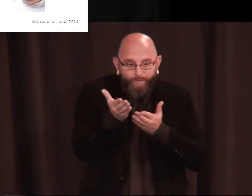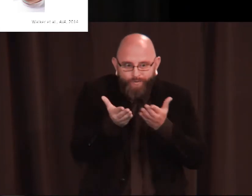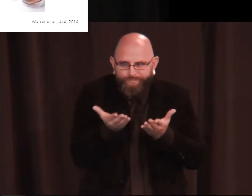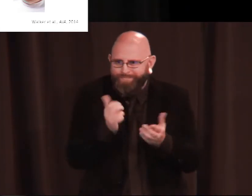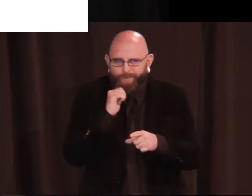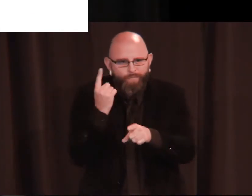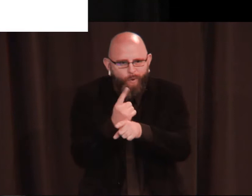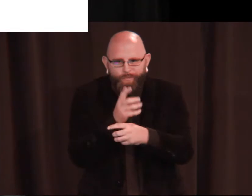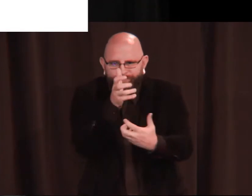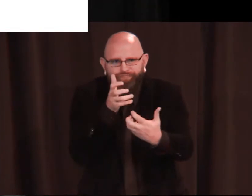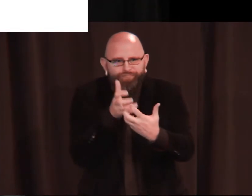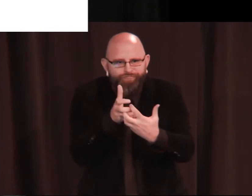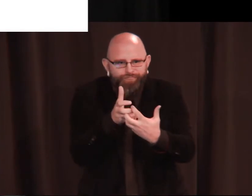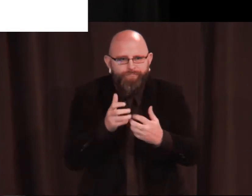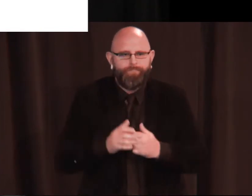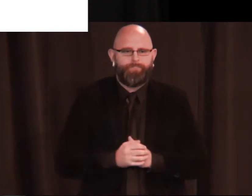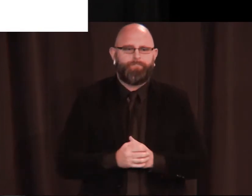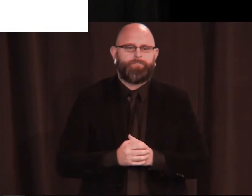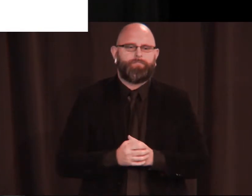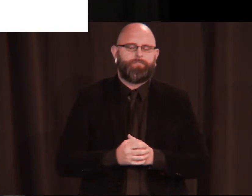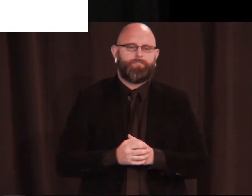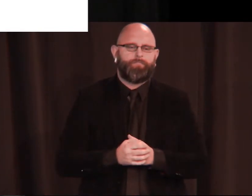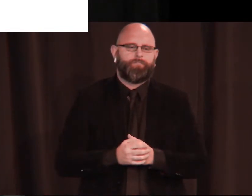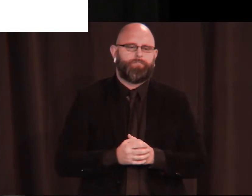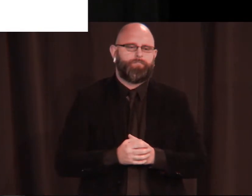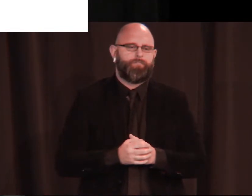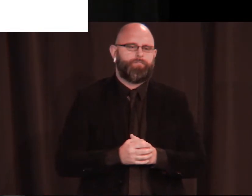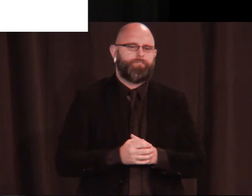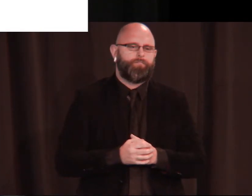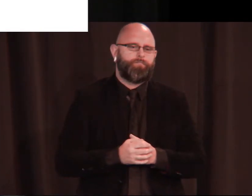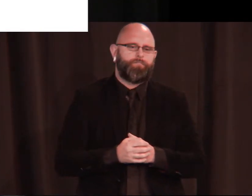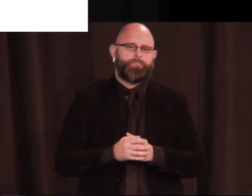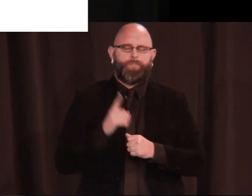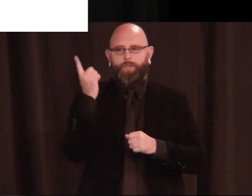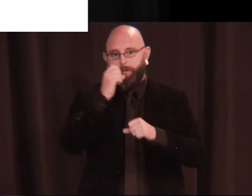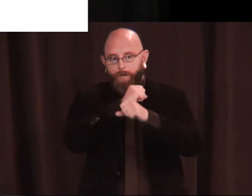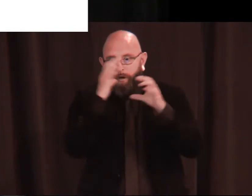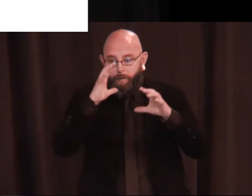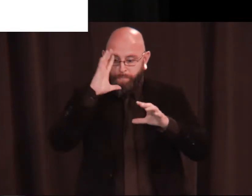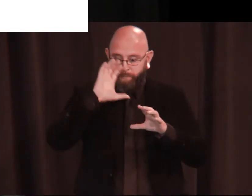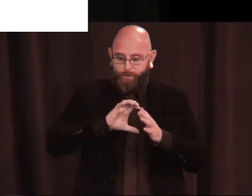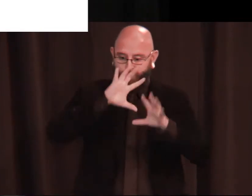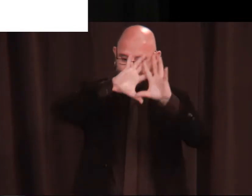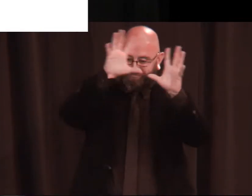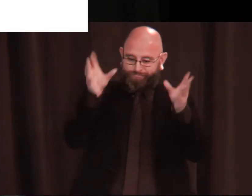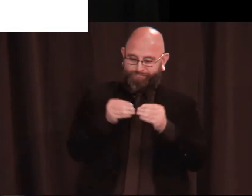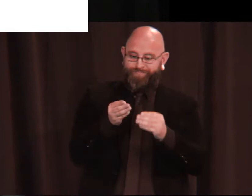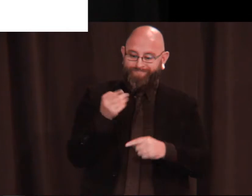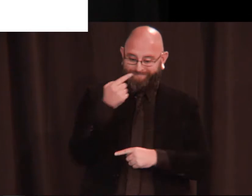So, kind of big-picture findings for when we're looking at whether or not